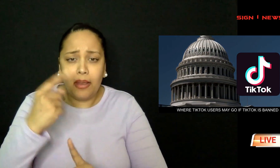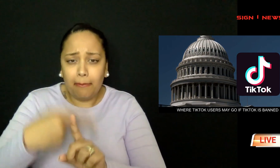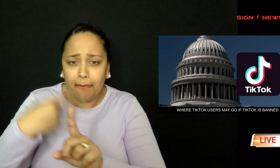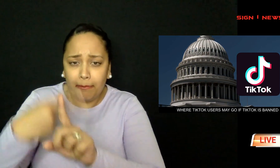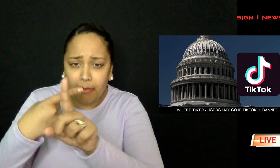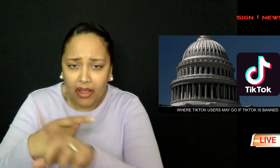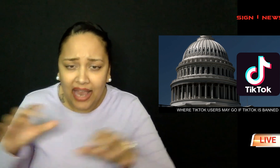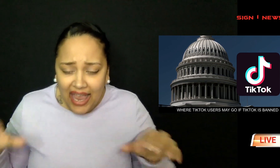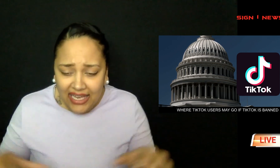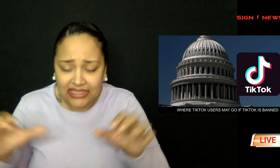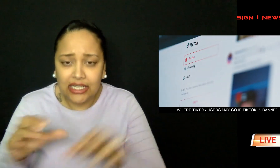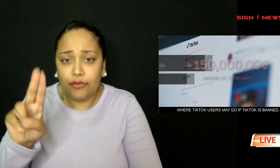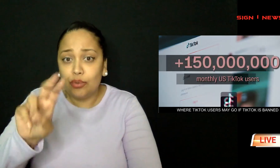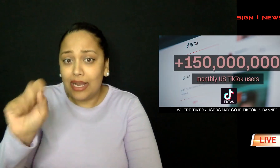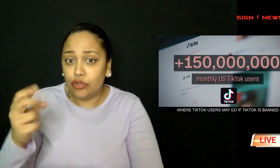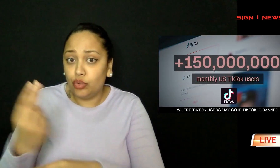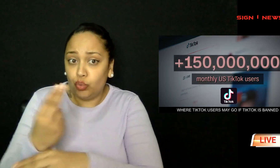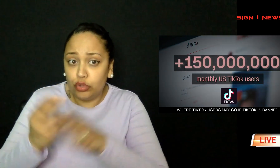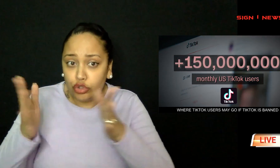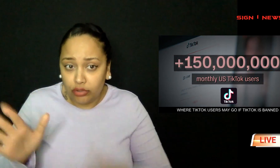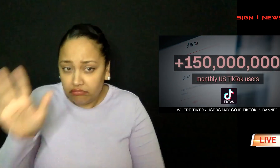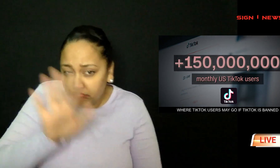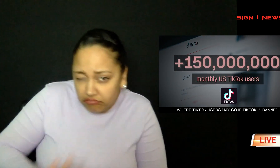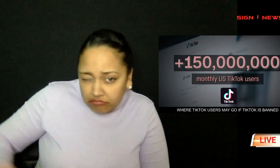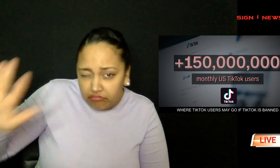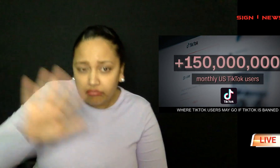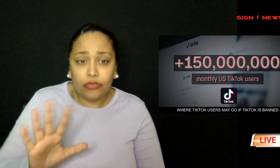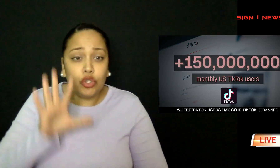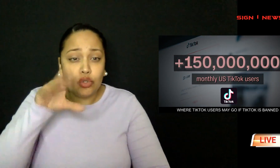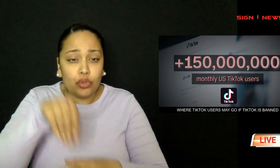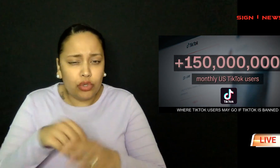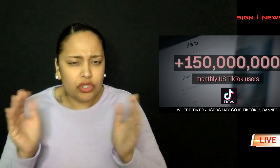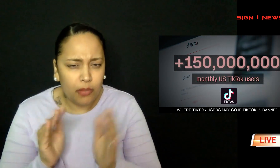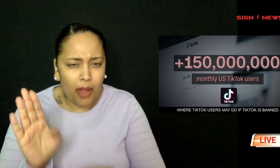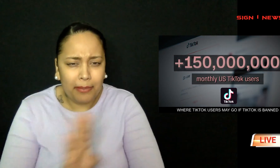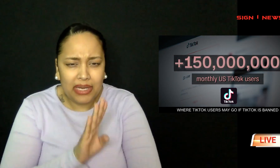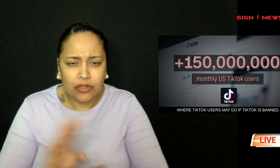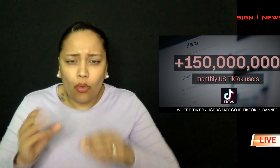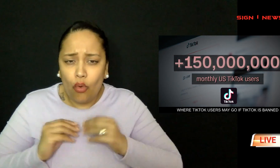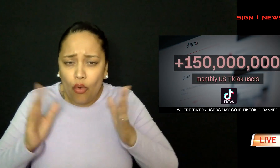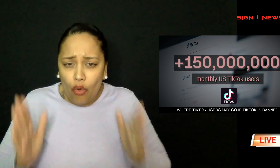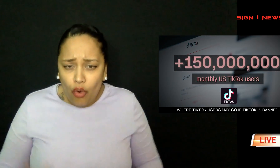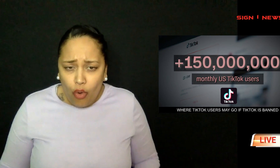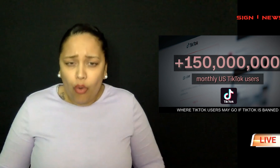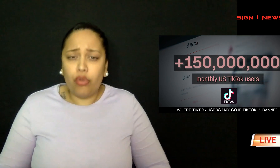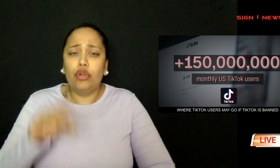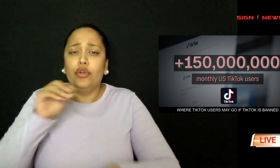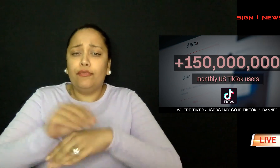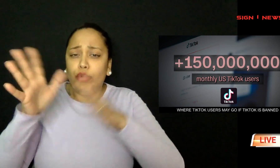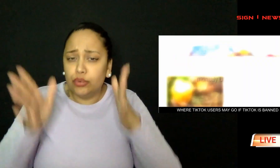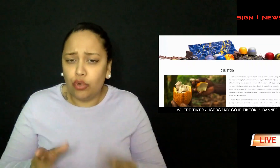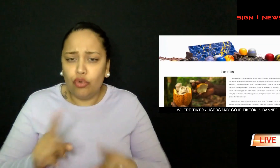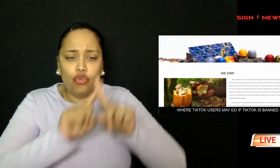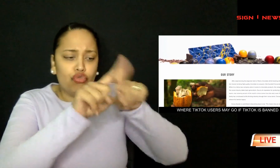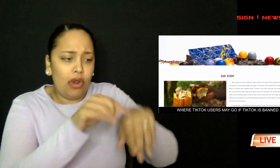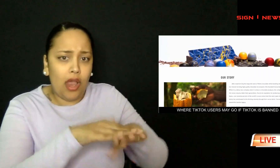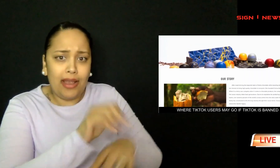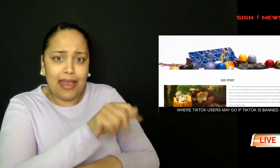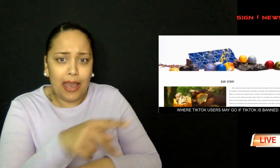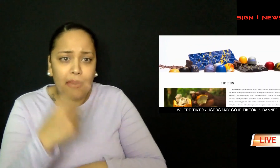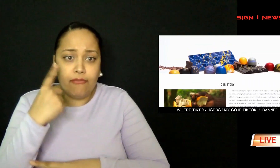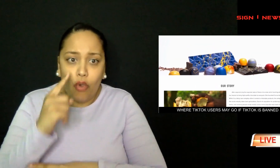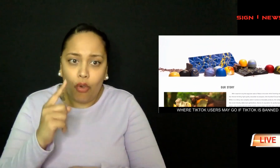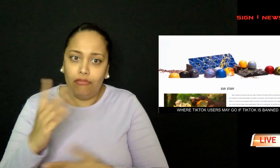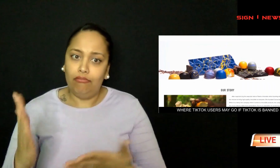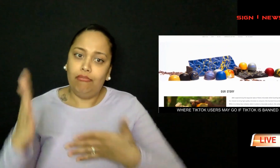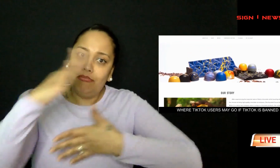has more than 150 million monthly active US users including small business owners and